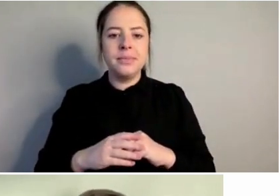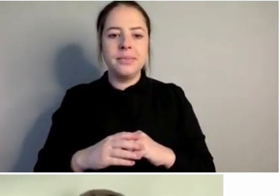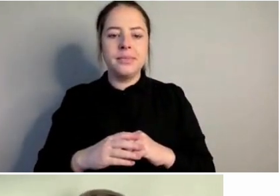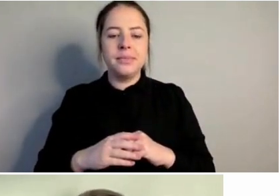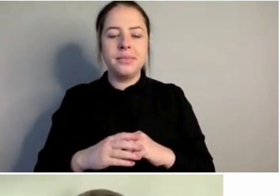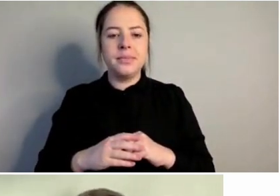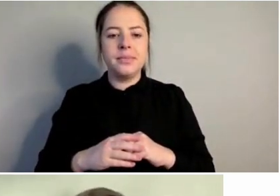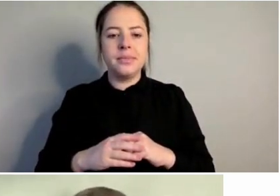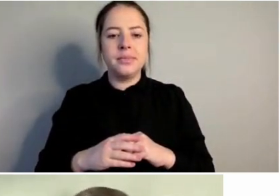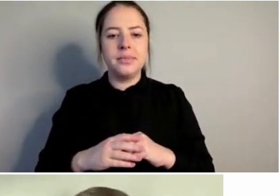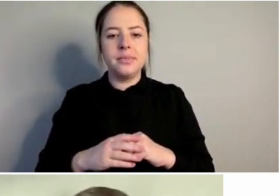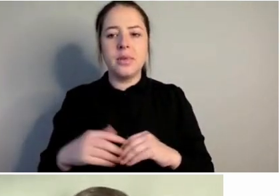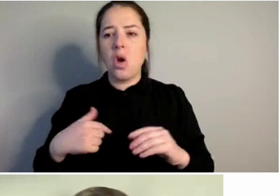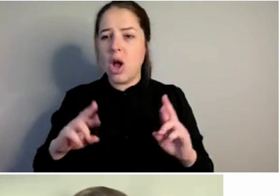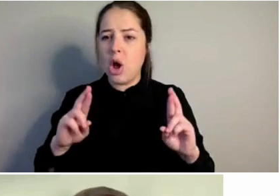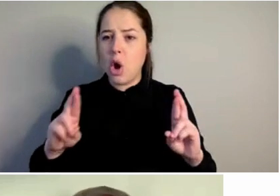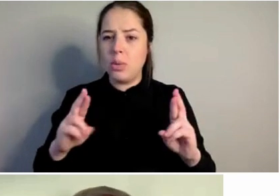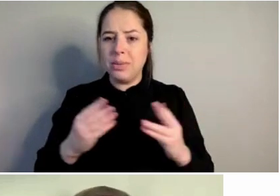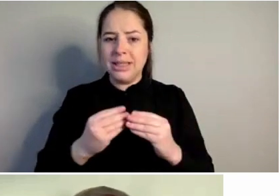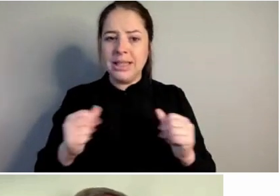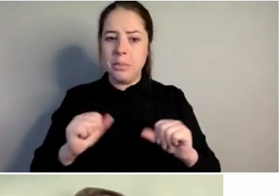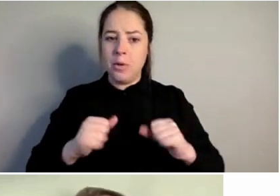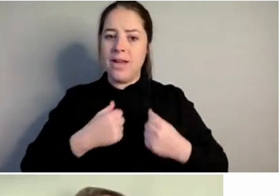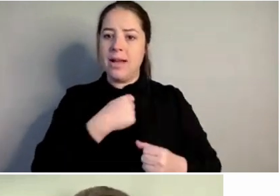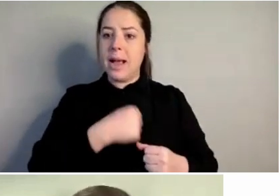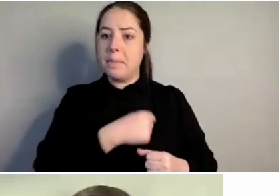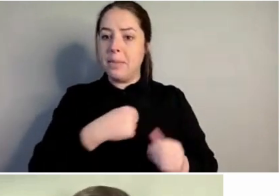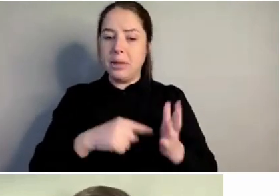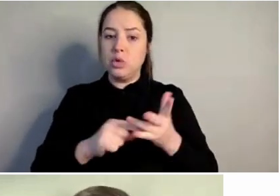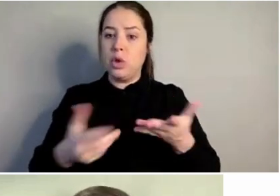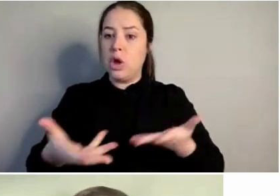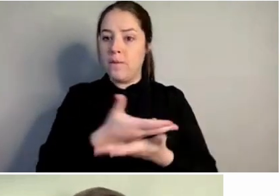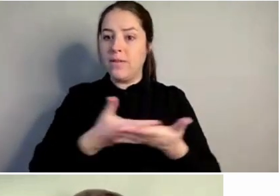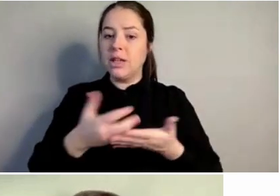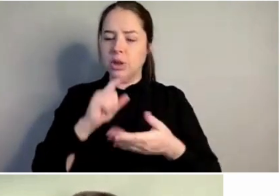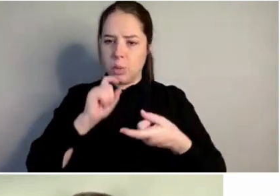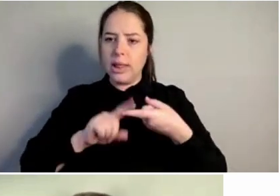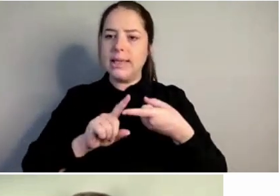that some of that commitment to the conversation is continuing for us. And I do think